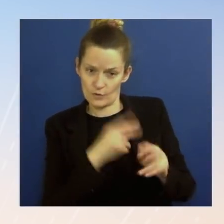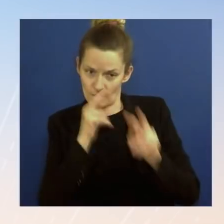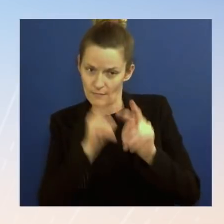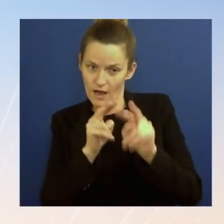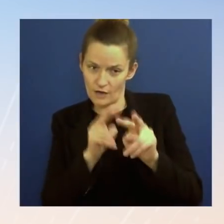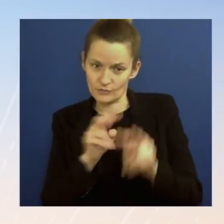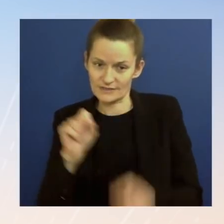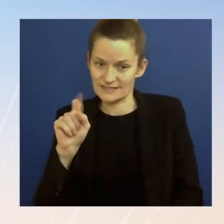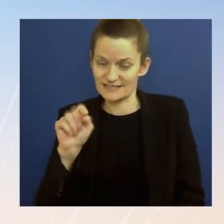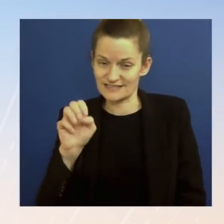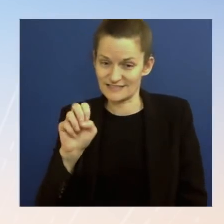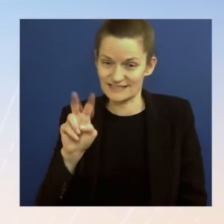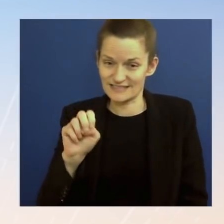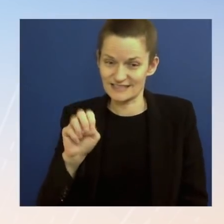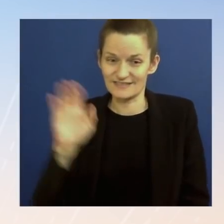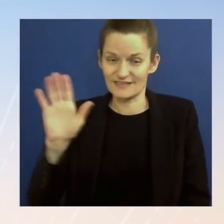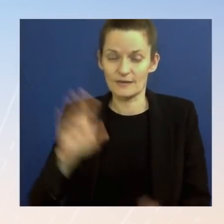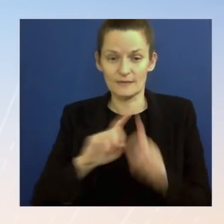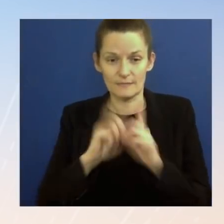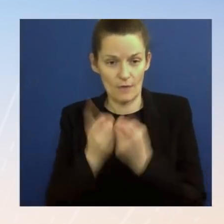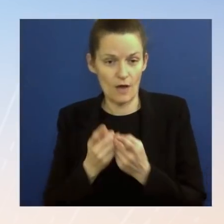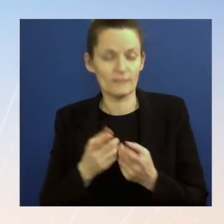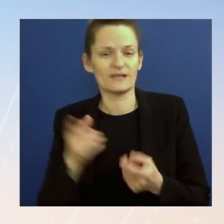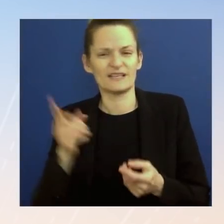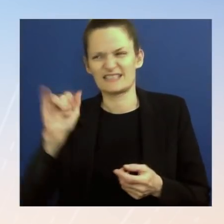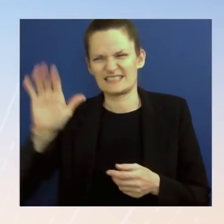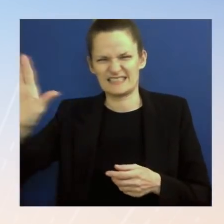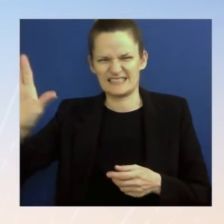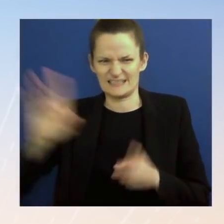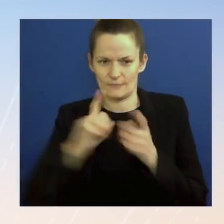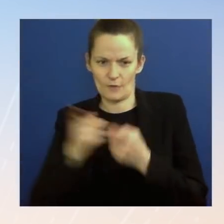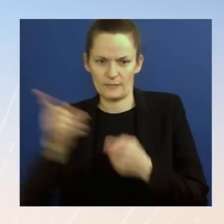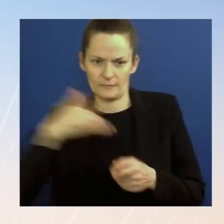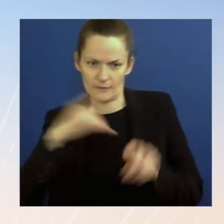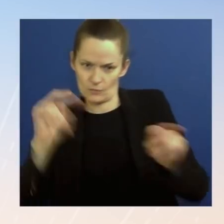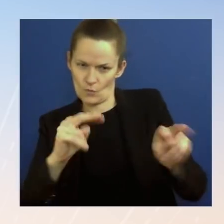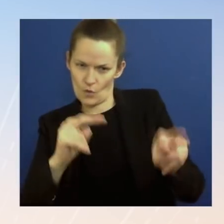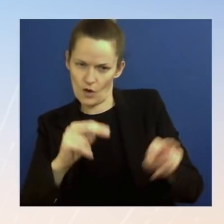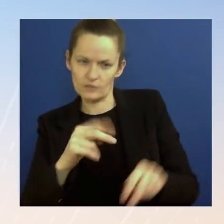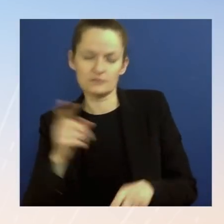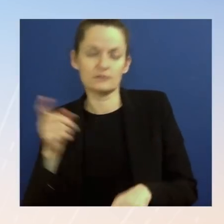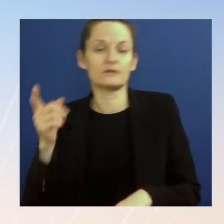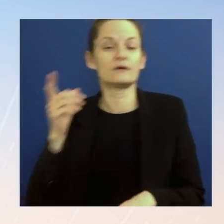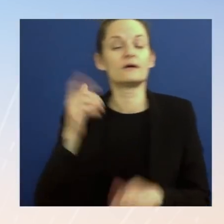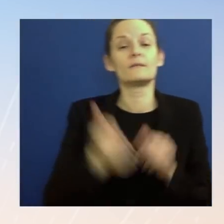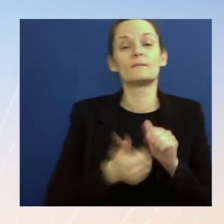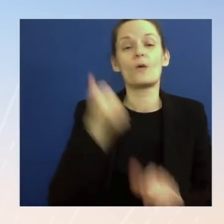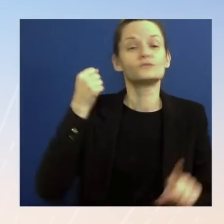the impact on some of these ports around where -- the impacted areas of China.